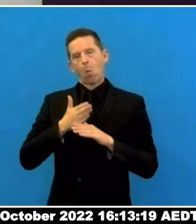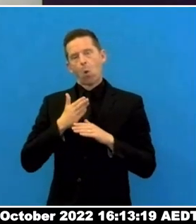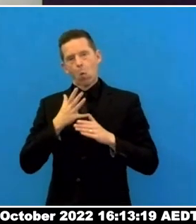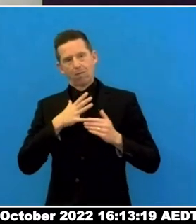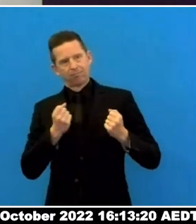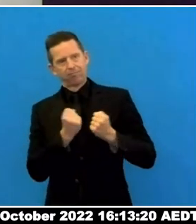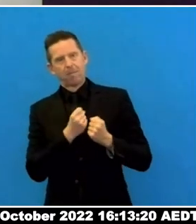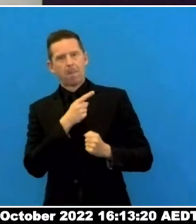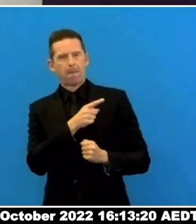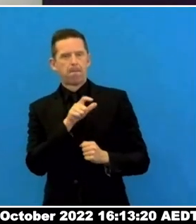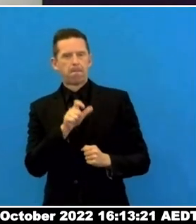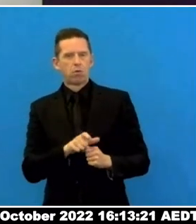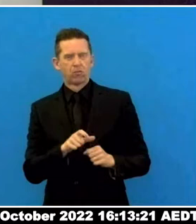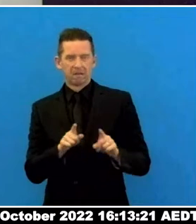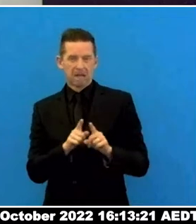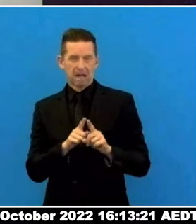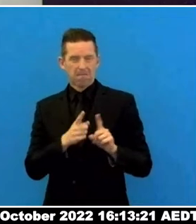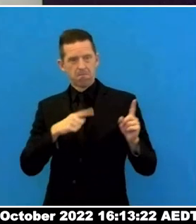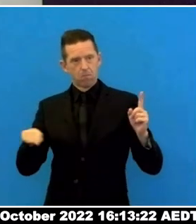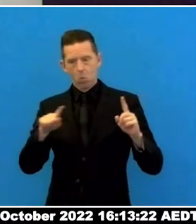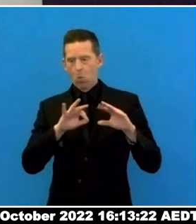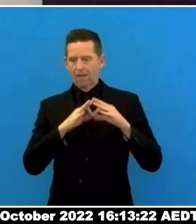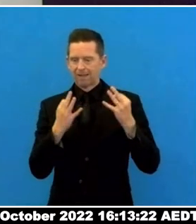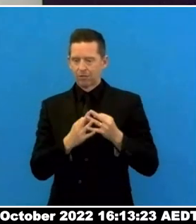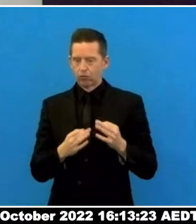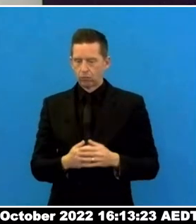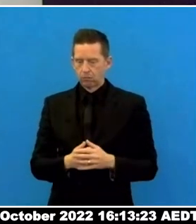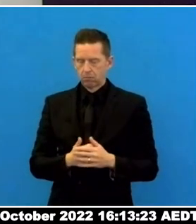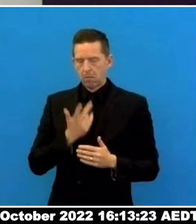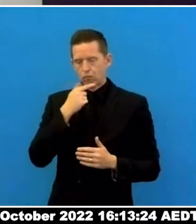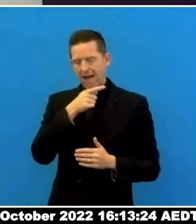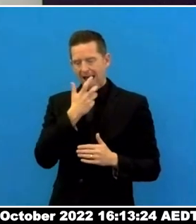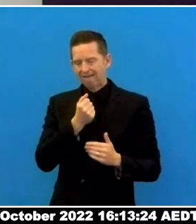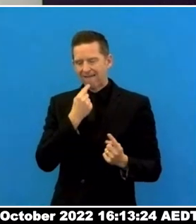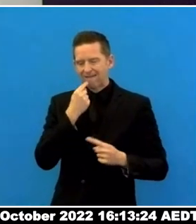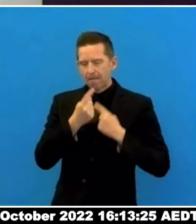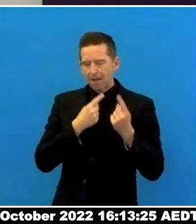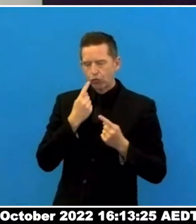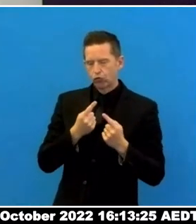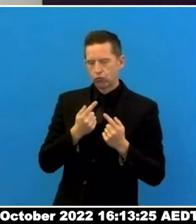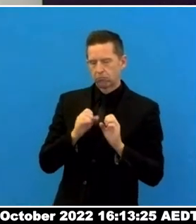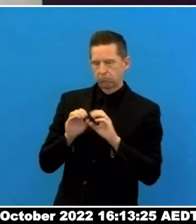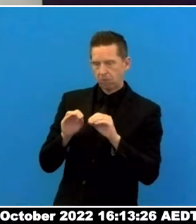It's like every organisation has a little bit of information about the other support service.